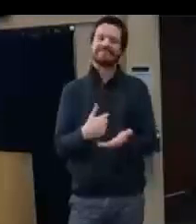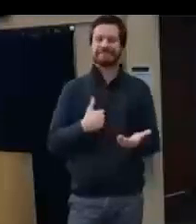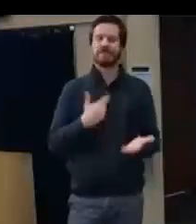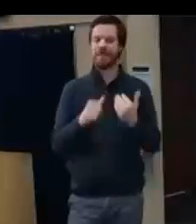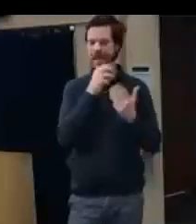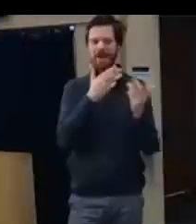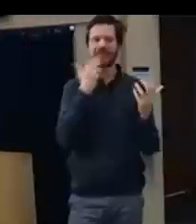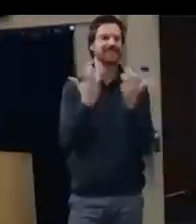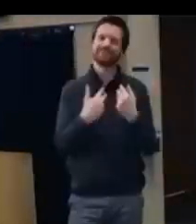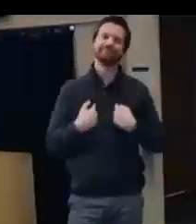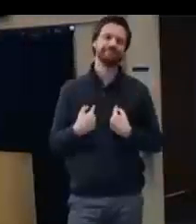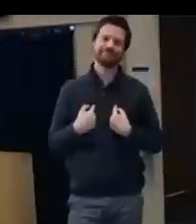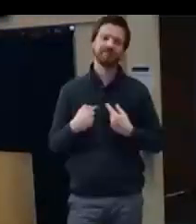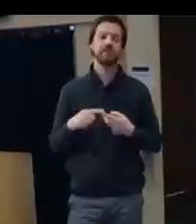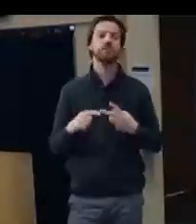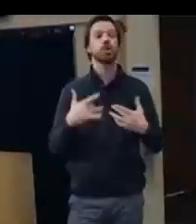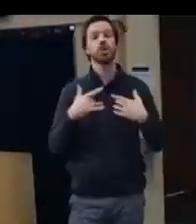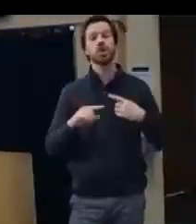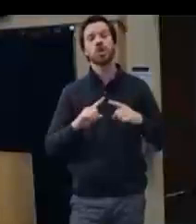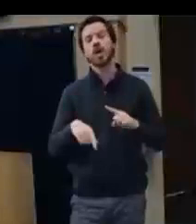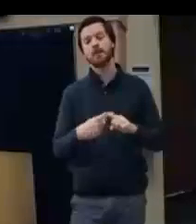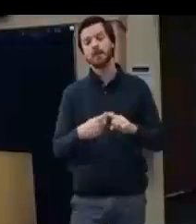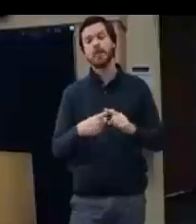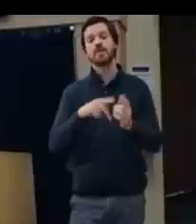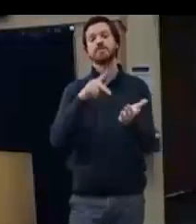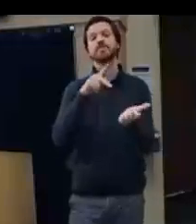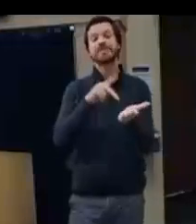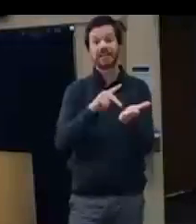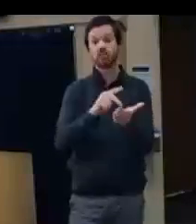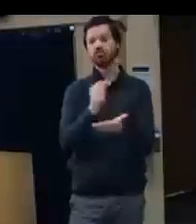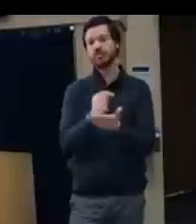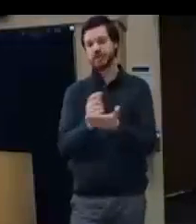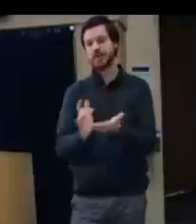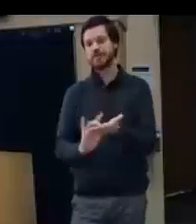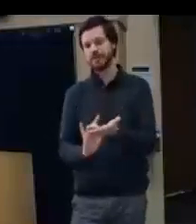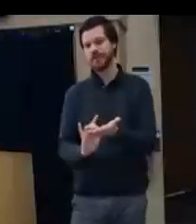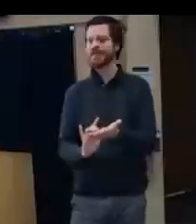best fit if somebody has a concern that requires pssy psychiatric treatment or medications I don't